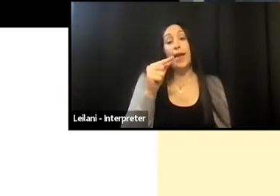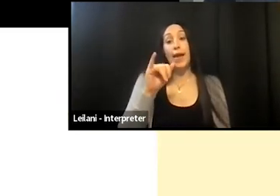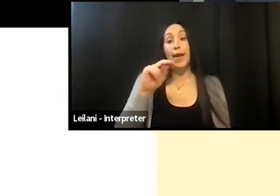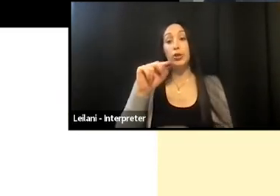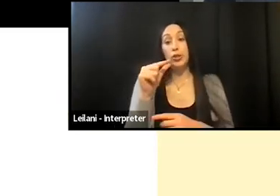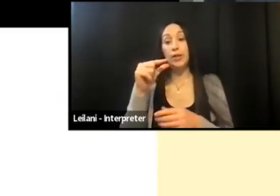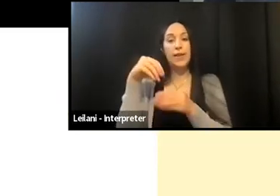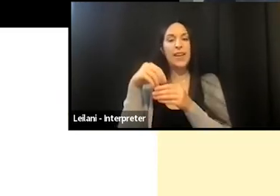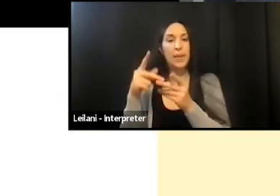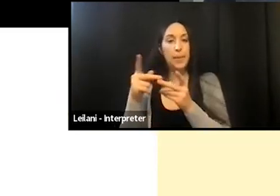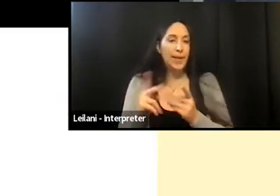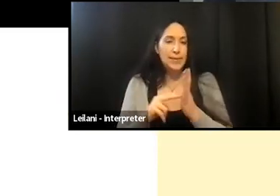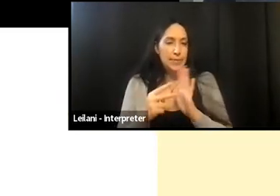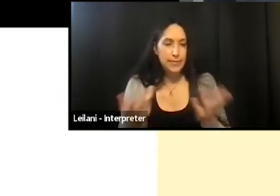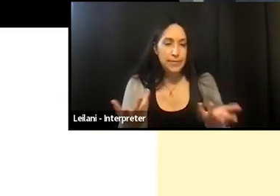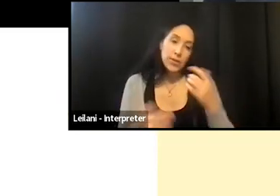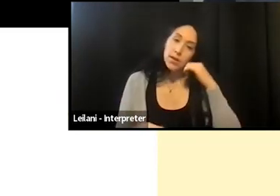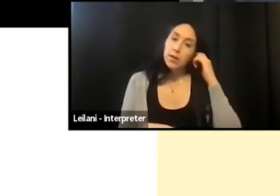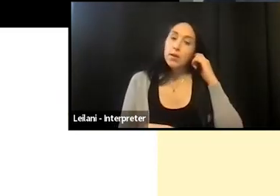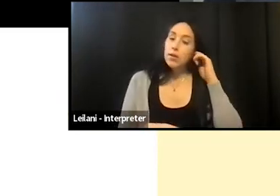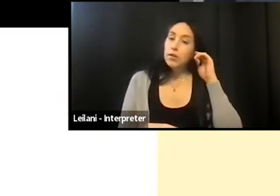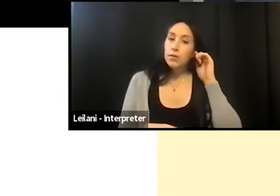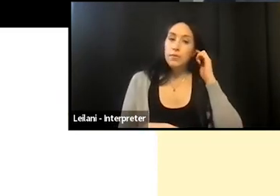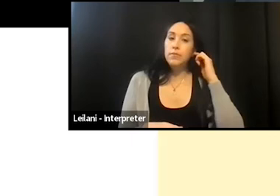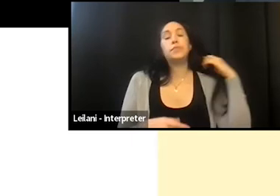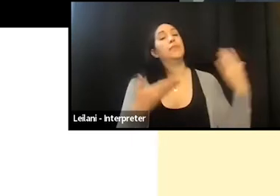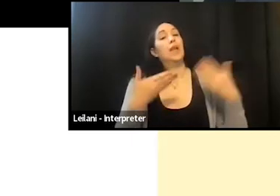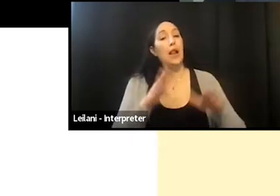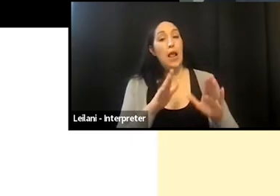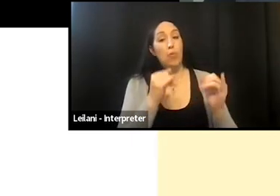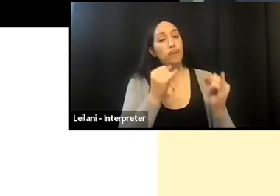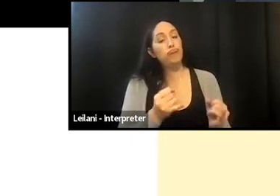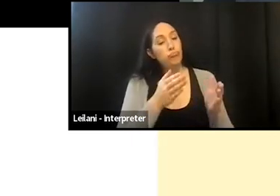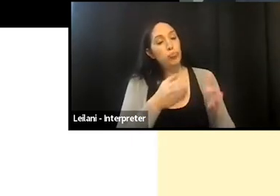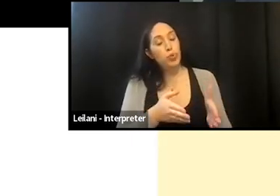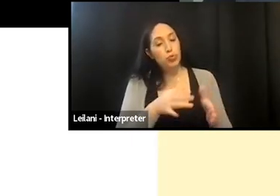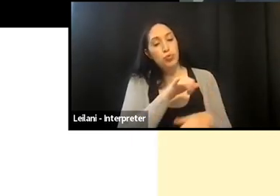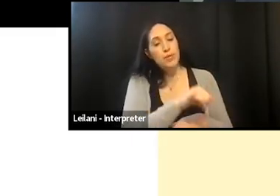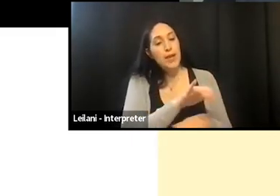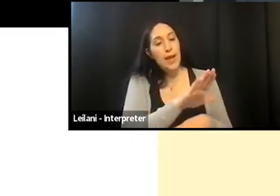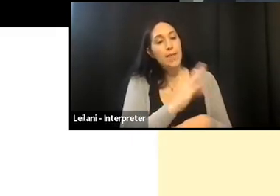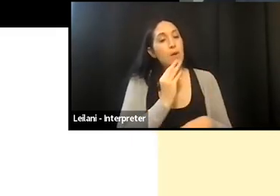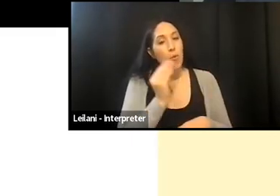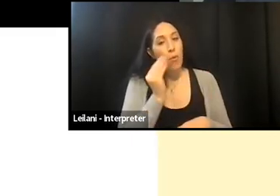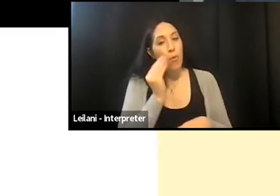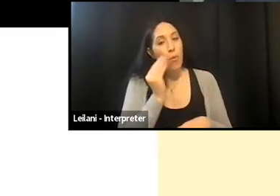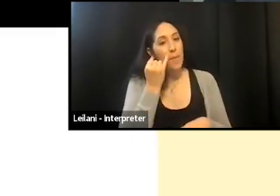So as I mentioned earlier, aging in place allows an individual to remain in their current home should they desire to.